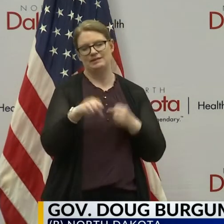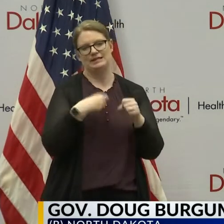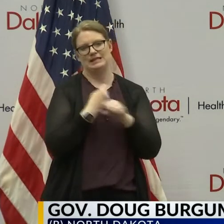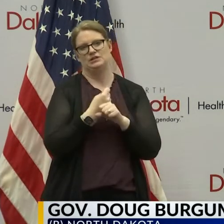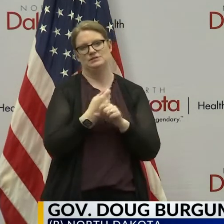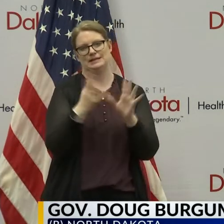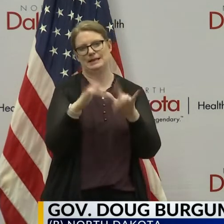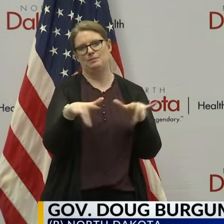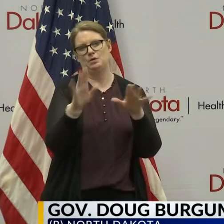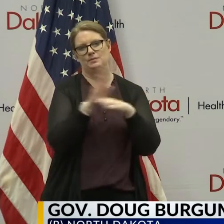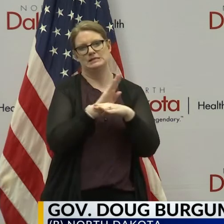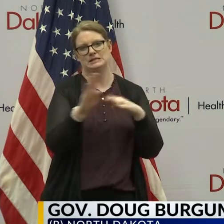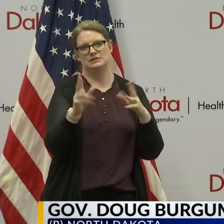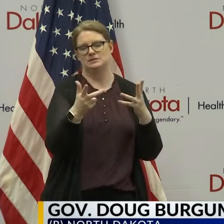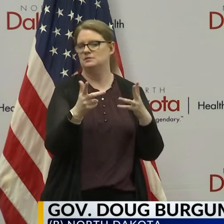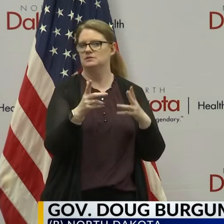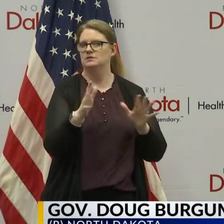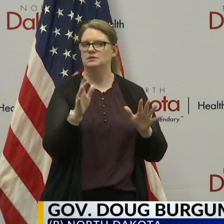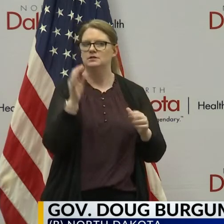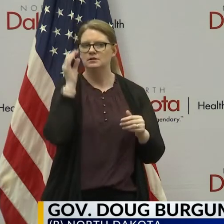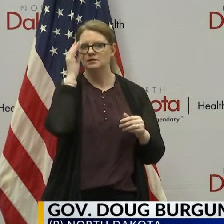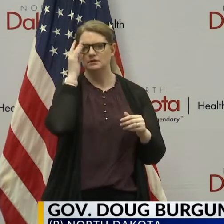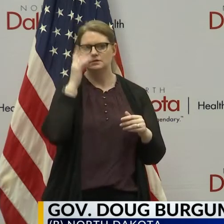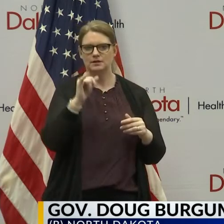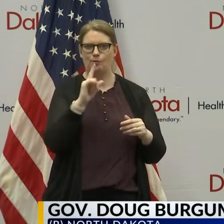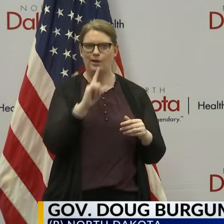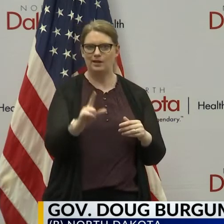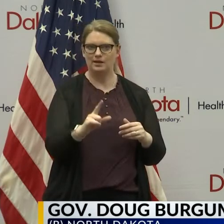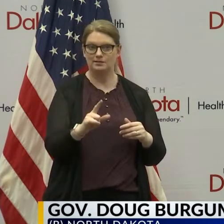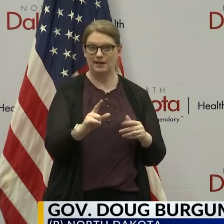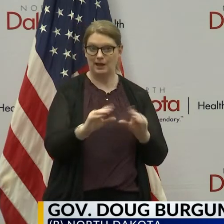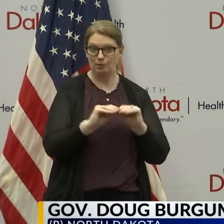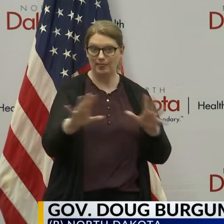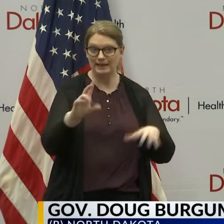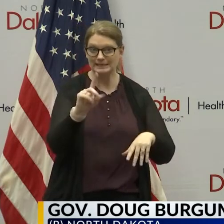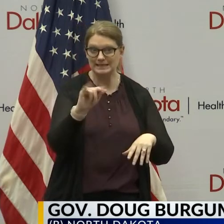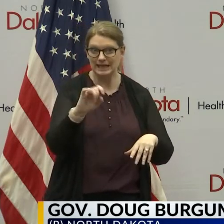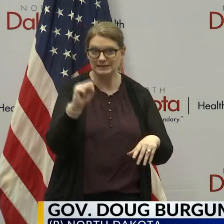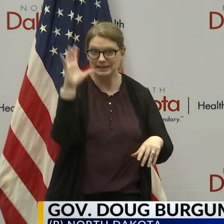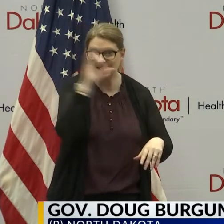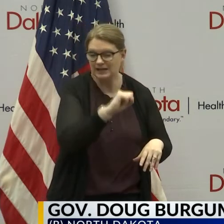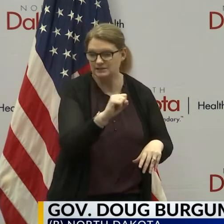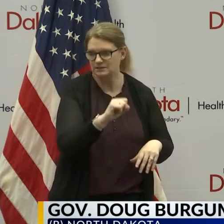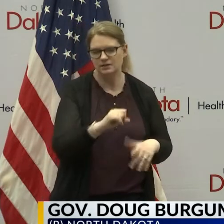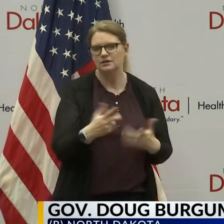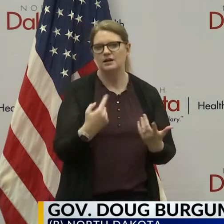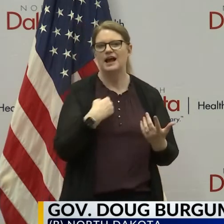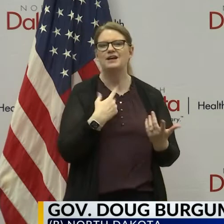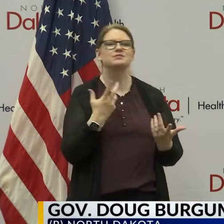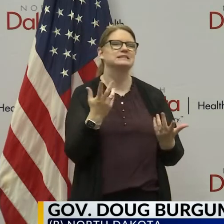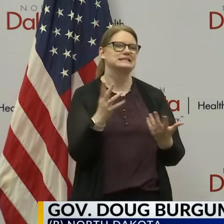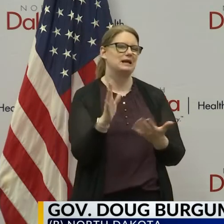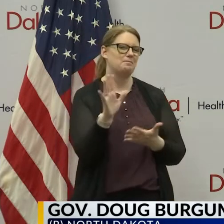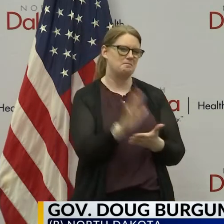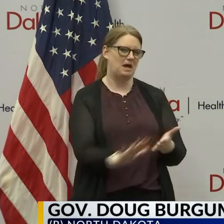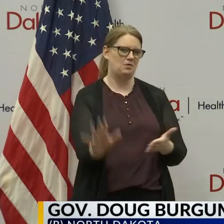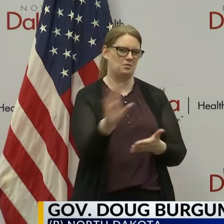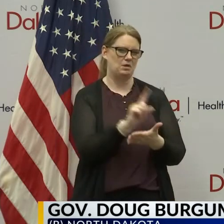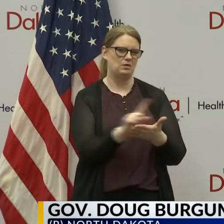SOON. I WON'T, HAVING SPENT 25 YEARS IN THE SOFTWARE INDUSTRY IT IS